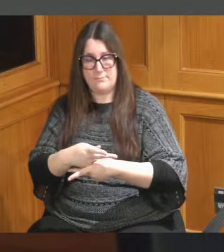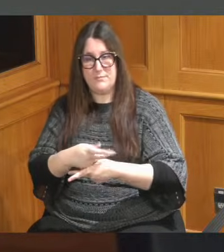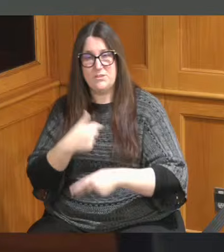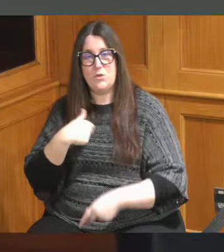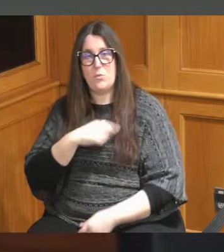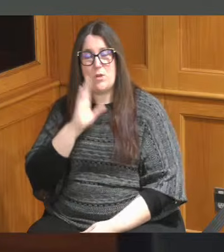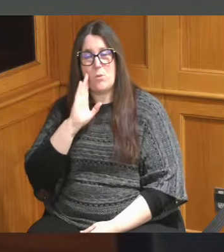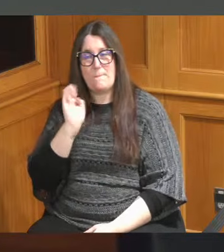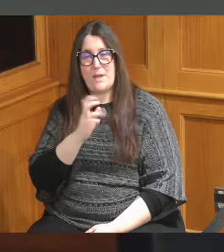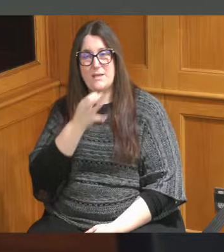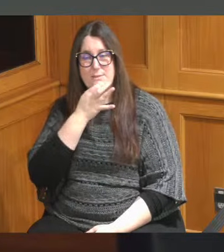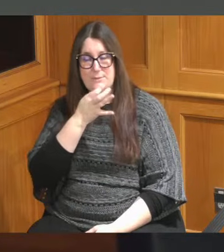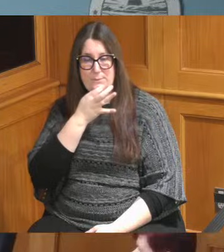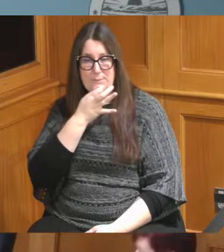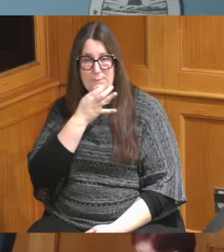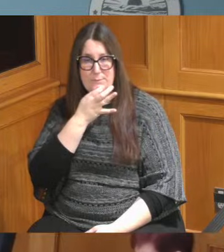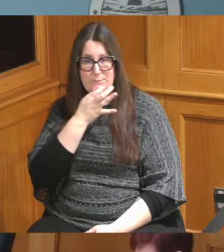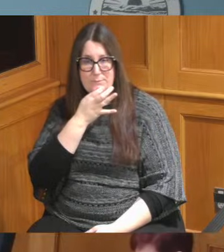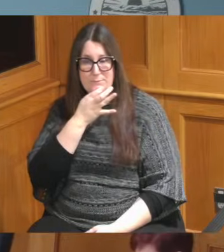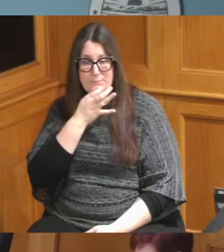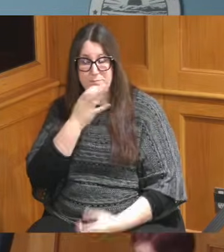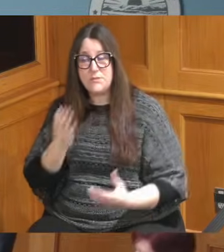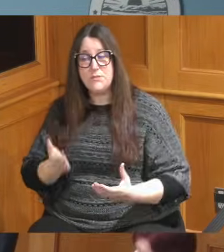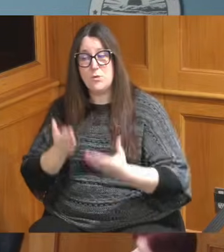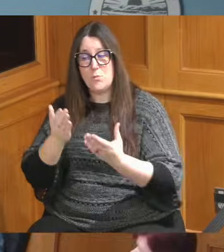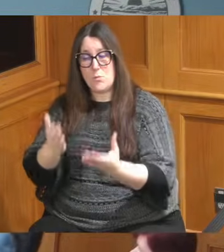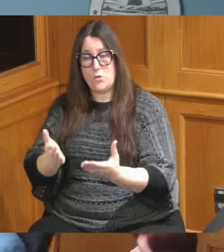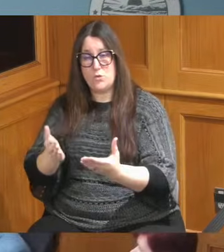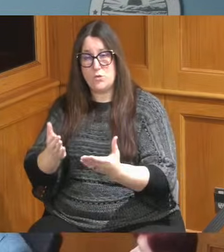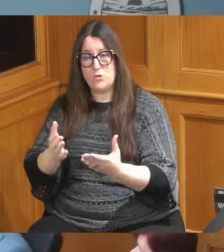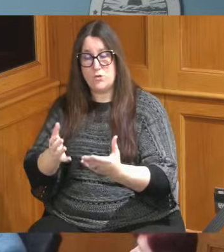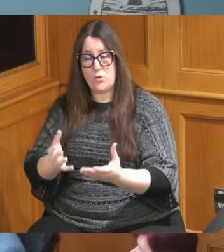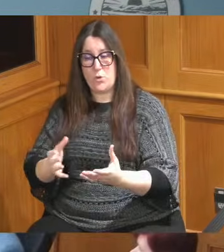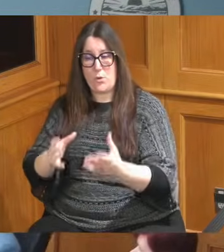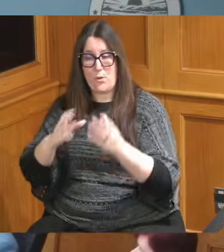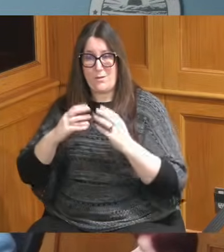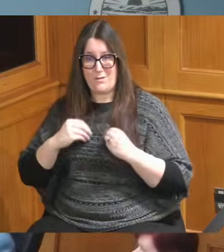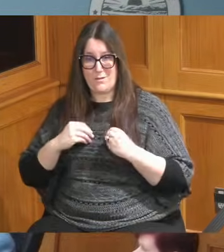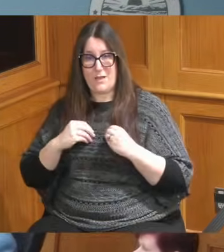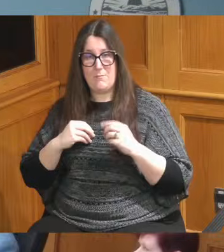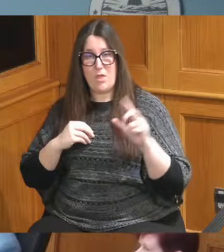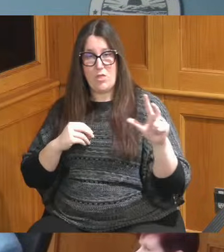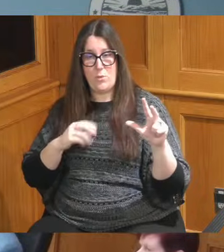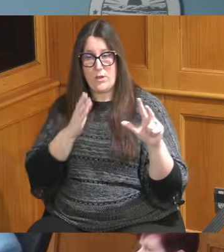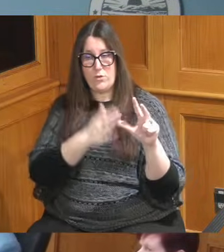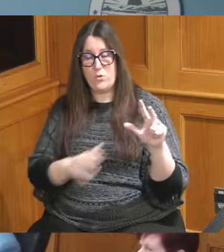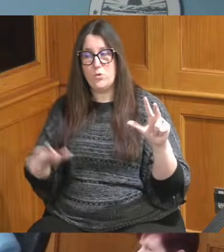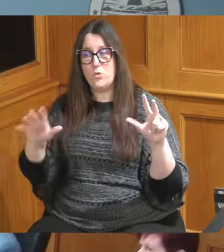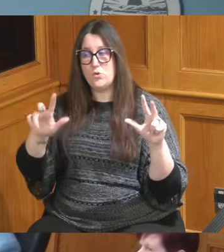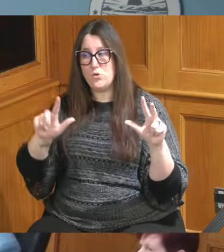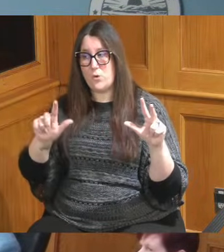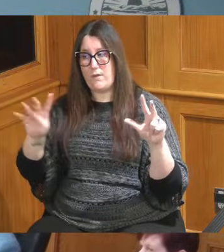on them. Thank you. I'd like to make a motion to adopt items 3 through 24. Second. Commissioner